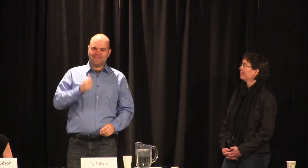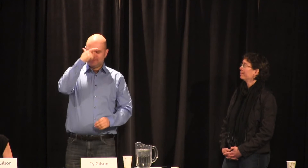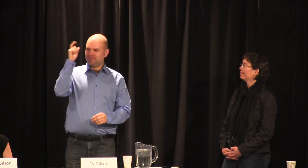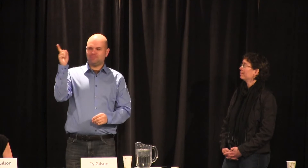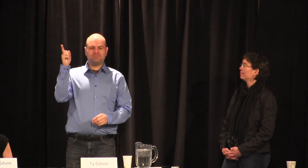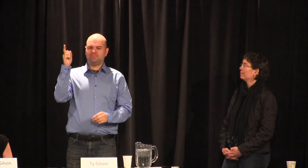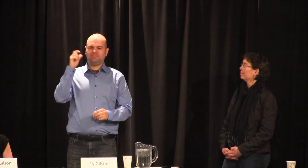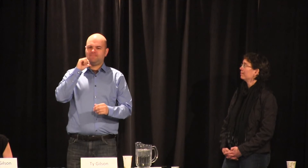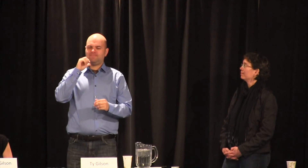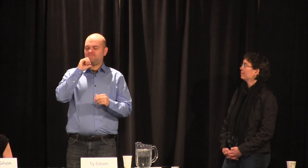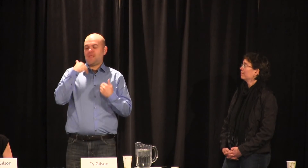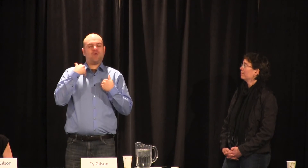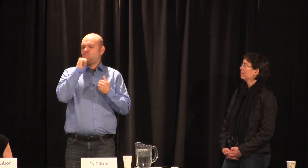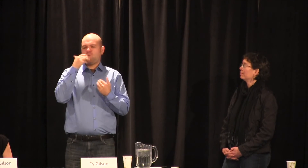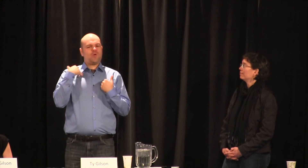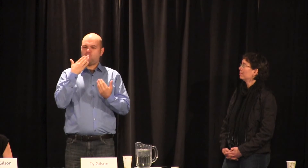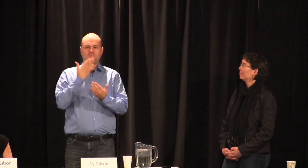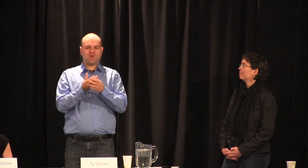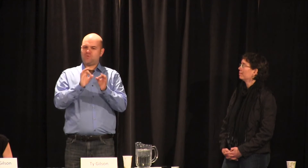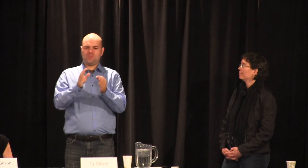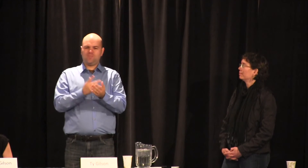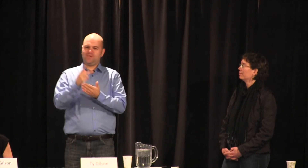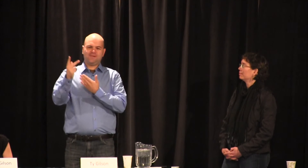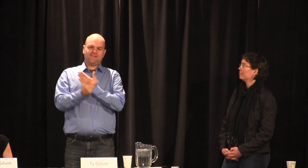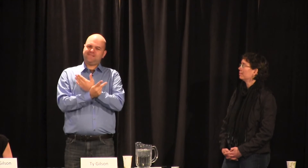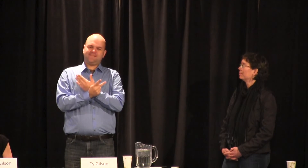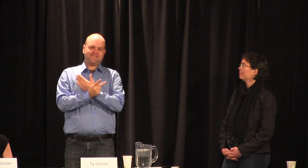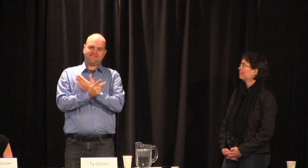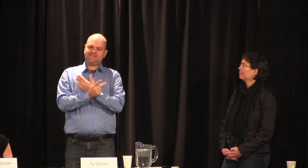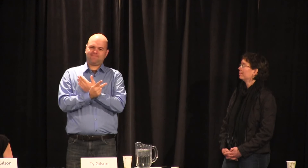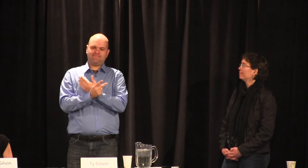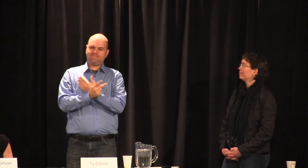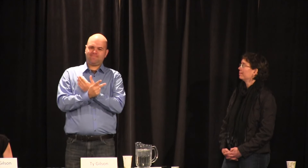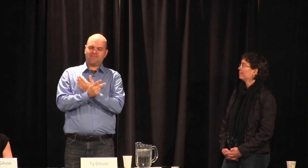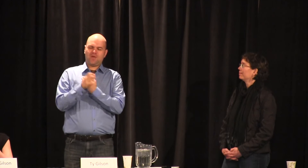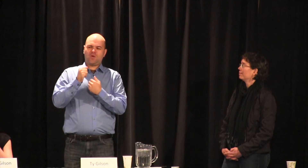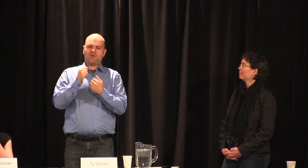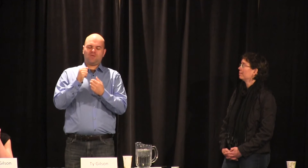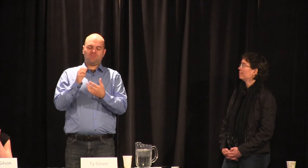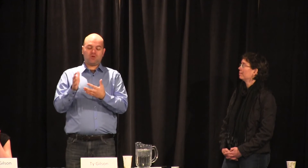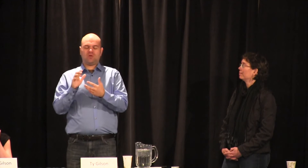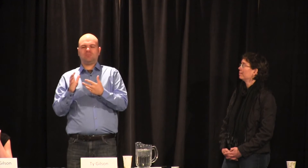and then I went to Bemidji and they didn't have a good interpreting program there